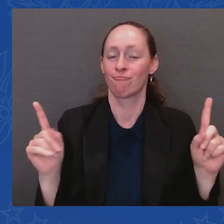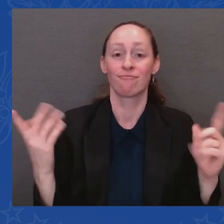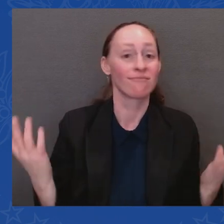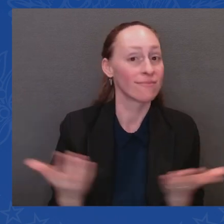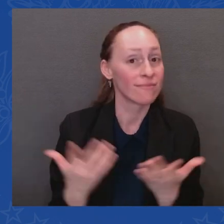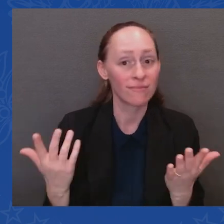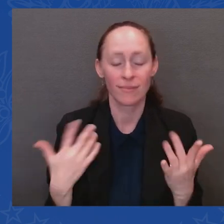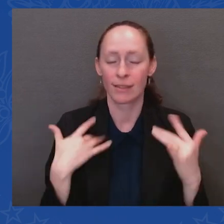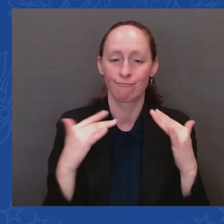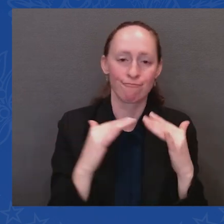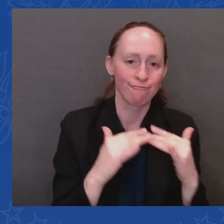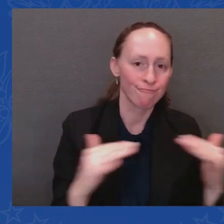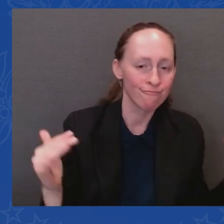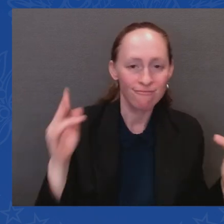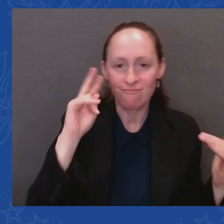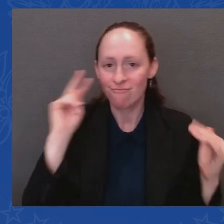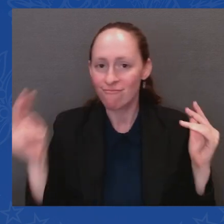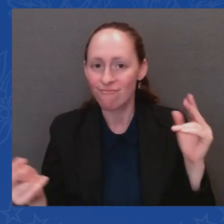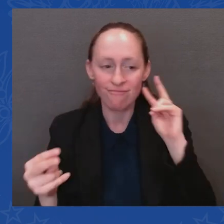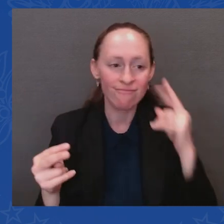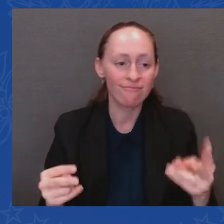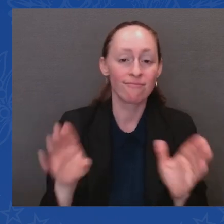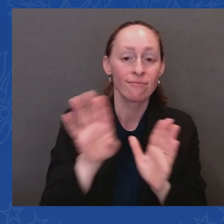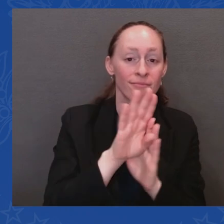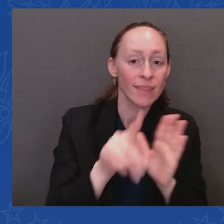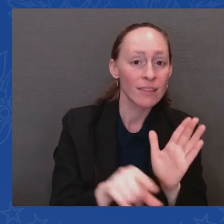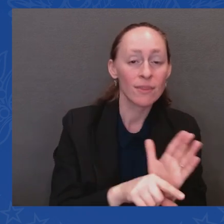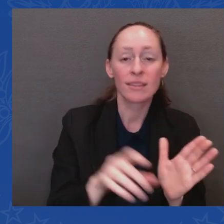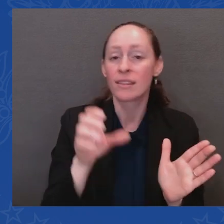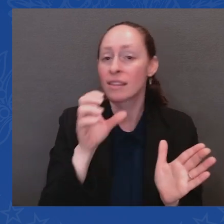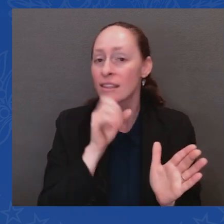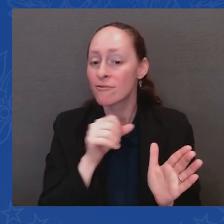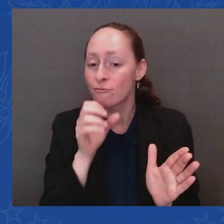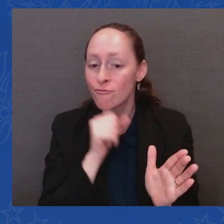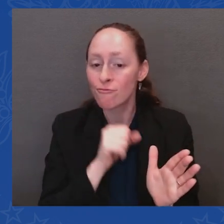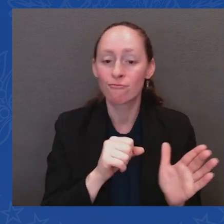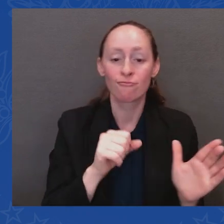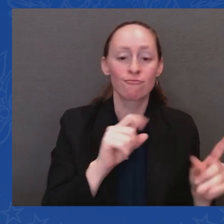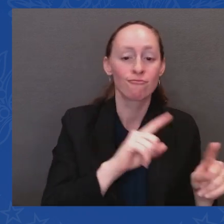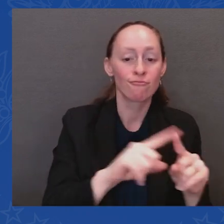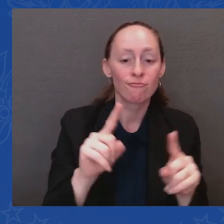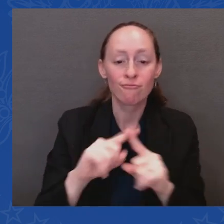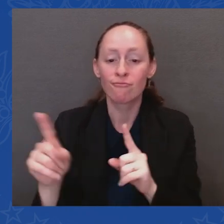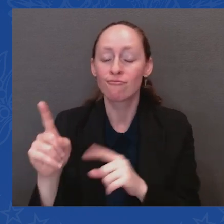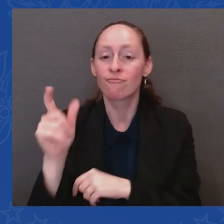coming from all backgrounds, ages, faiths, colors, and creeds.